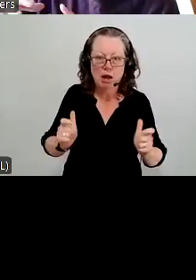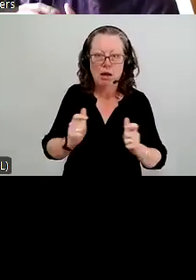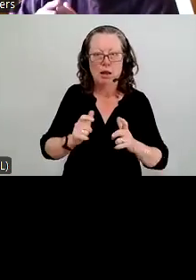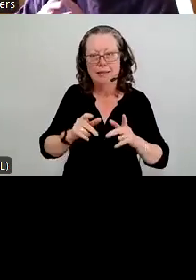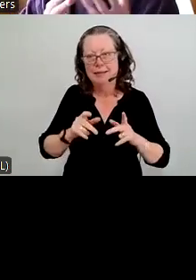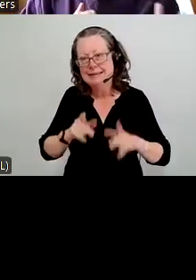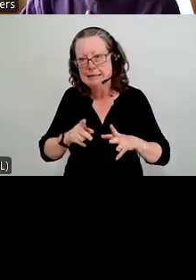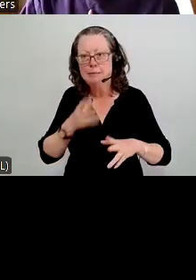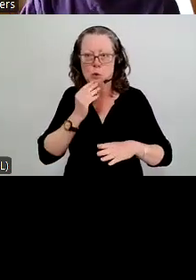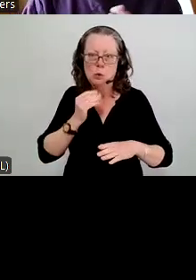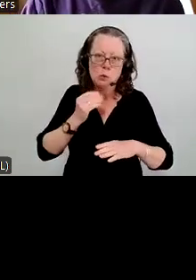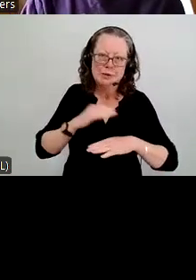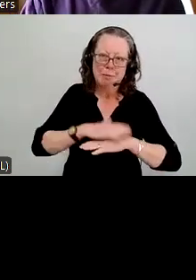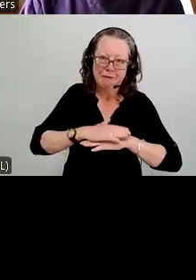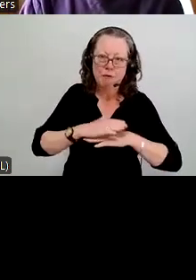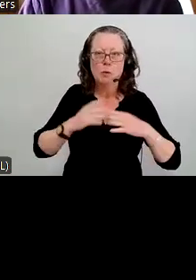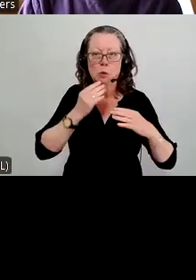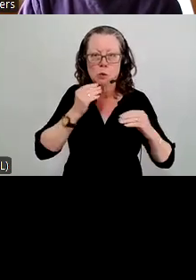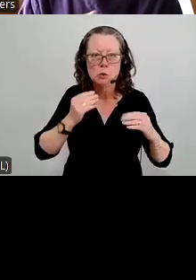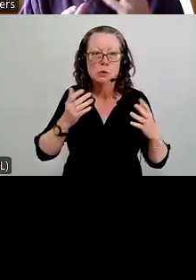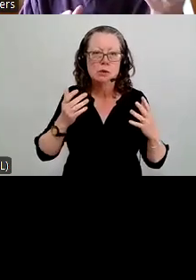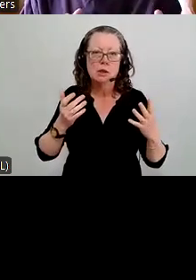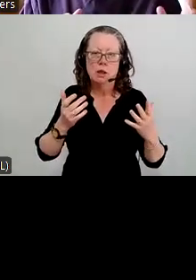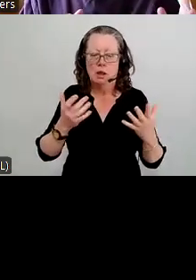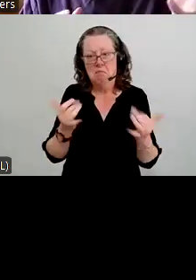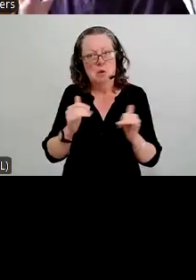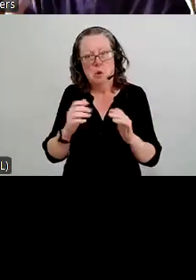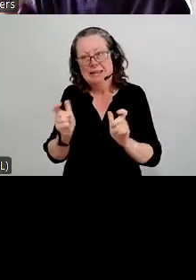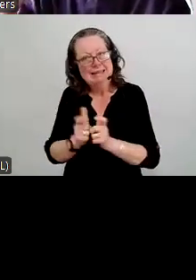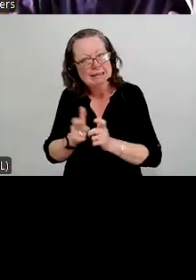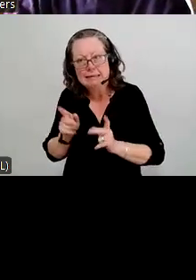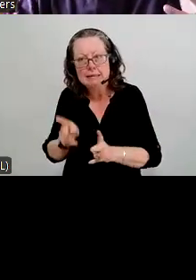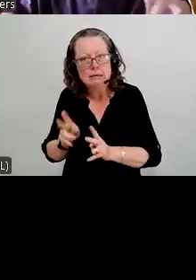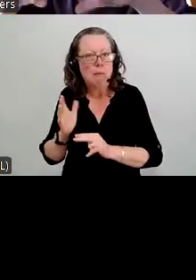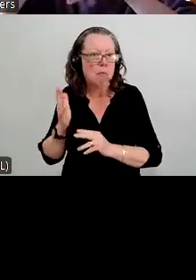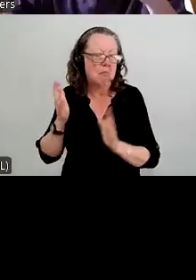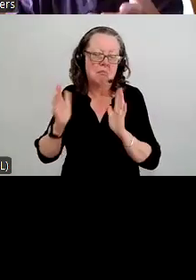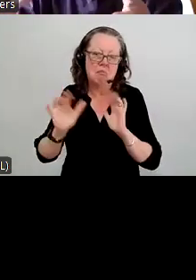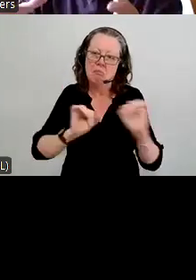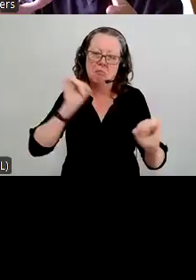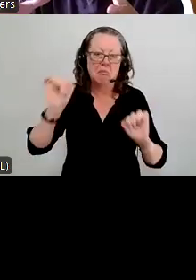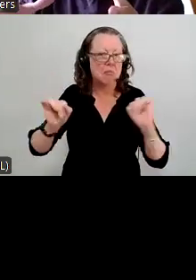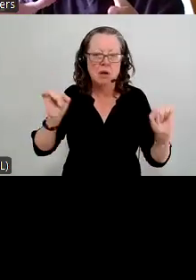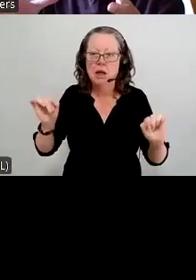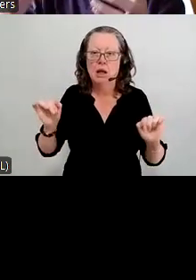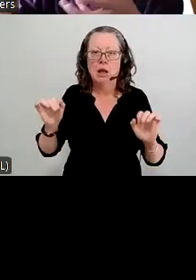so you might have a ticketing system which runs on your website but within an iframe or something like that,